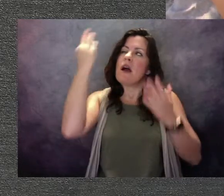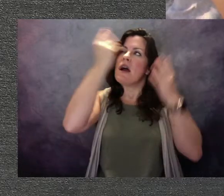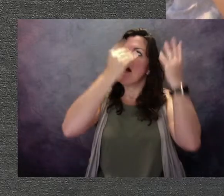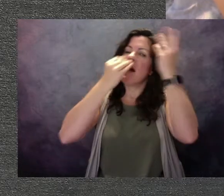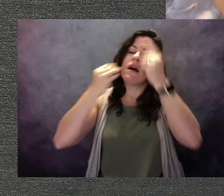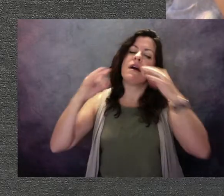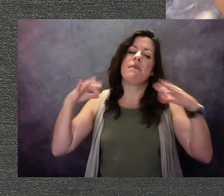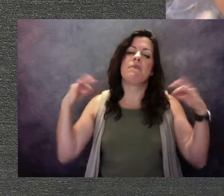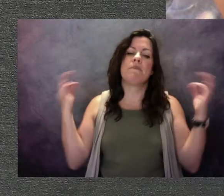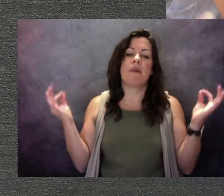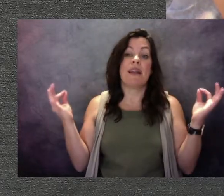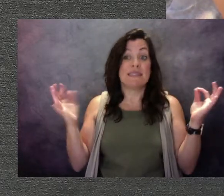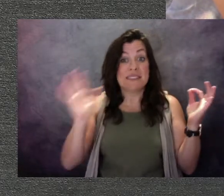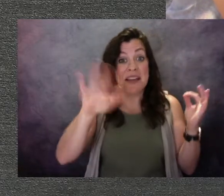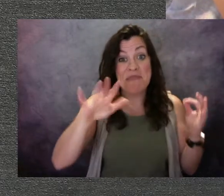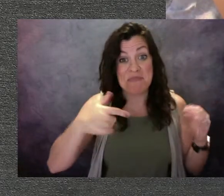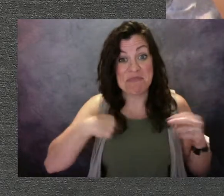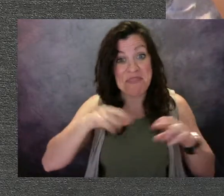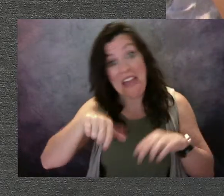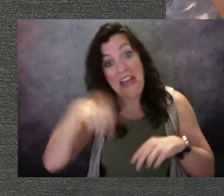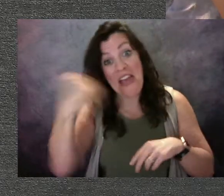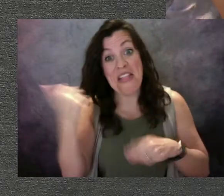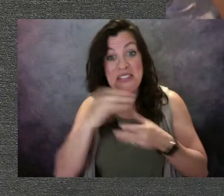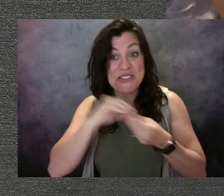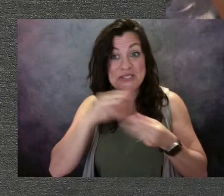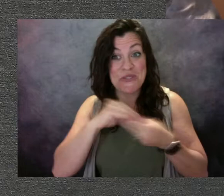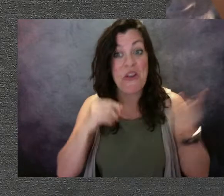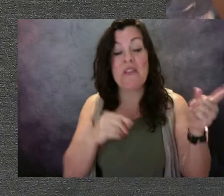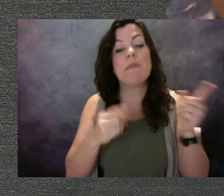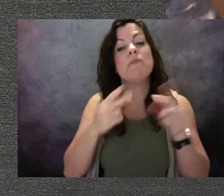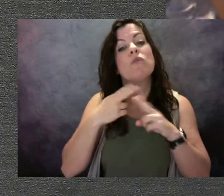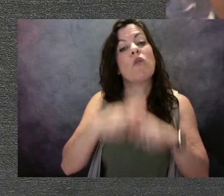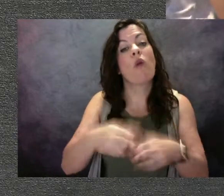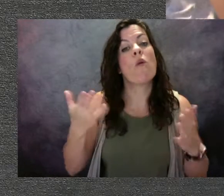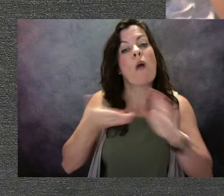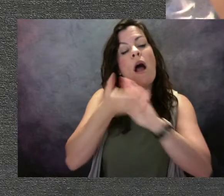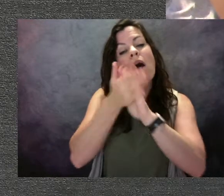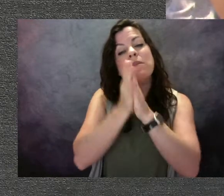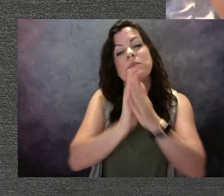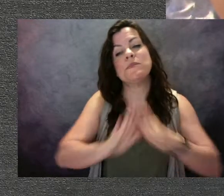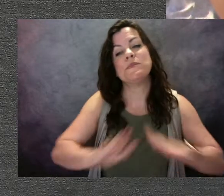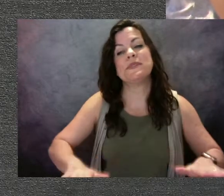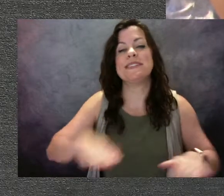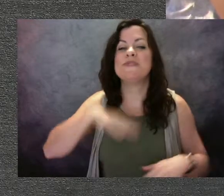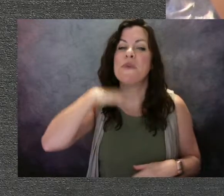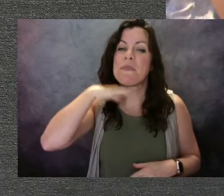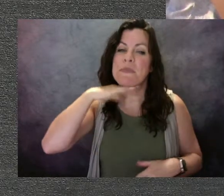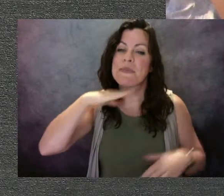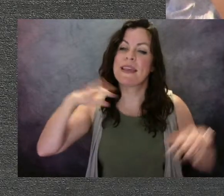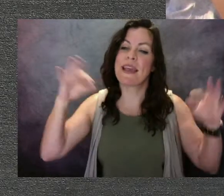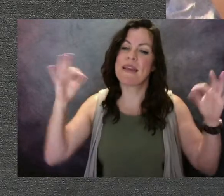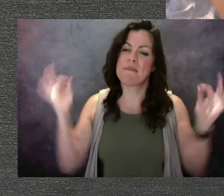So I'm gonna read you a story today called "Peaceful Piggy Meditation". And meditation is when you take time out from each day